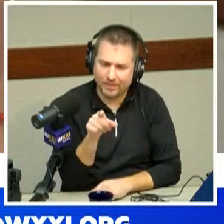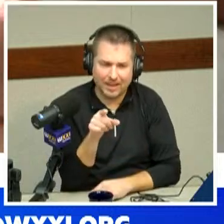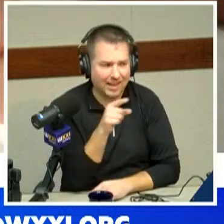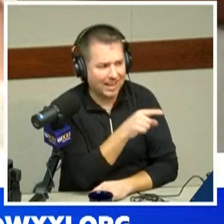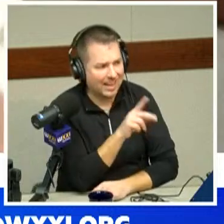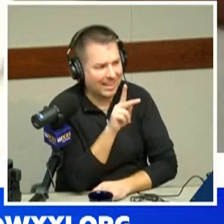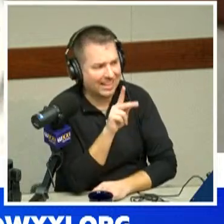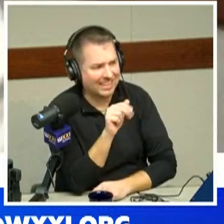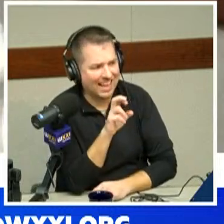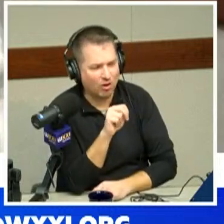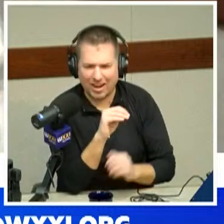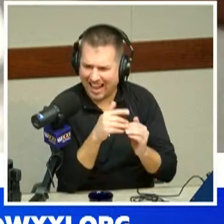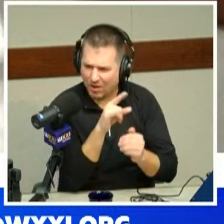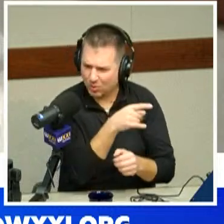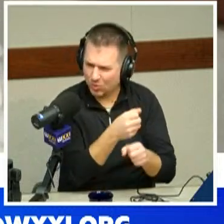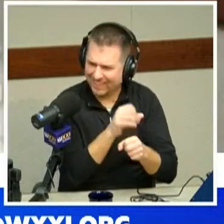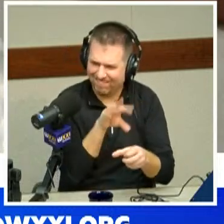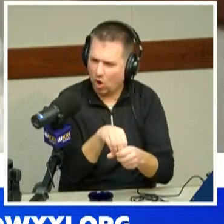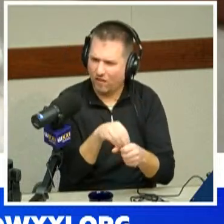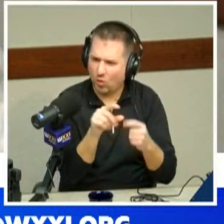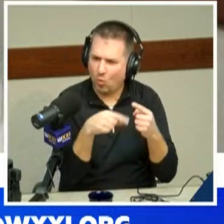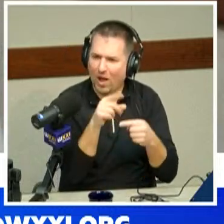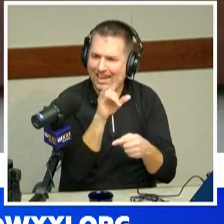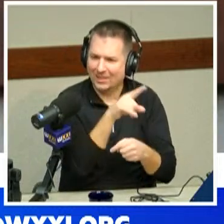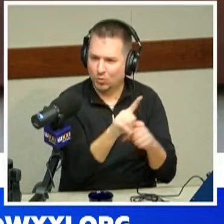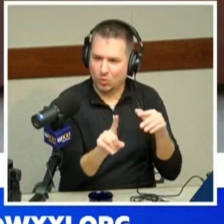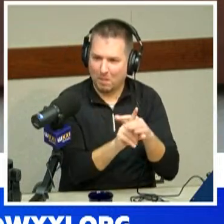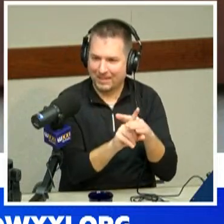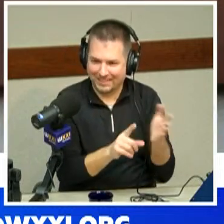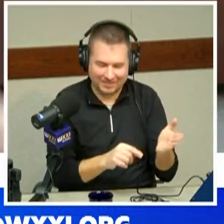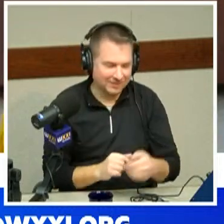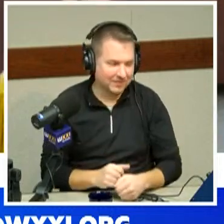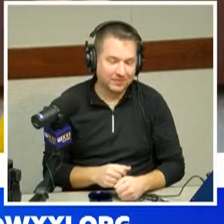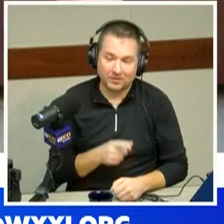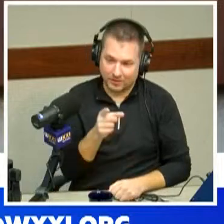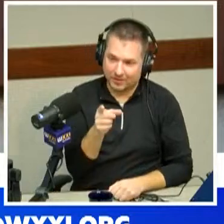how how did you get involved in the process when did you come in well Wyatt and I have known each